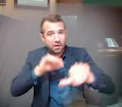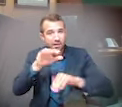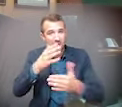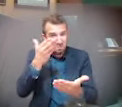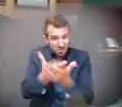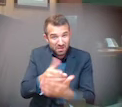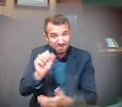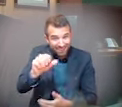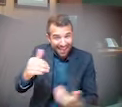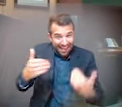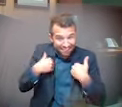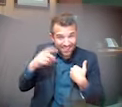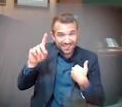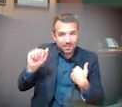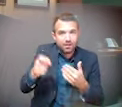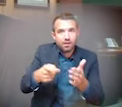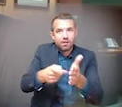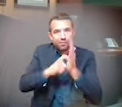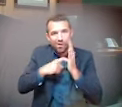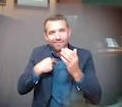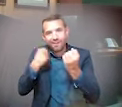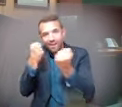the supports that we need in order to live up to our fullest potential.